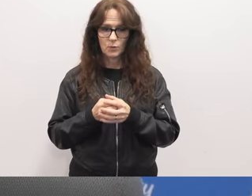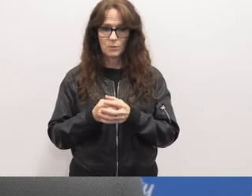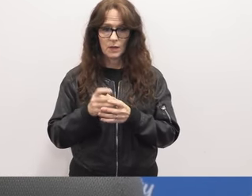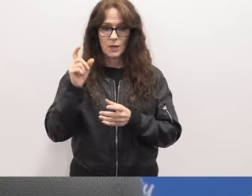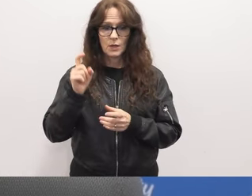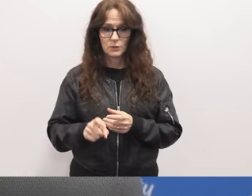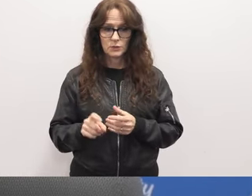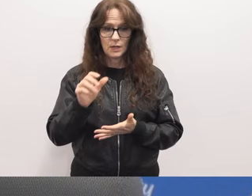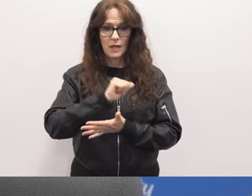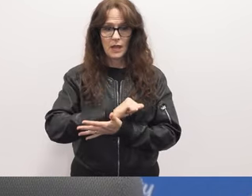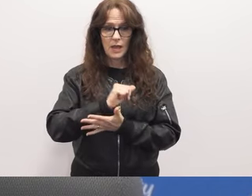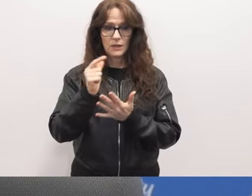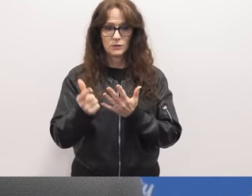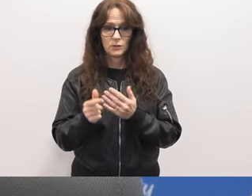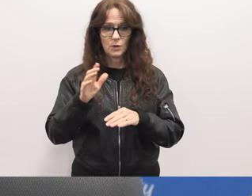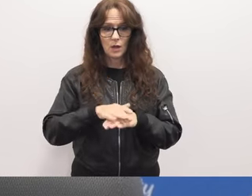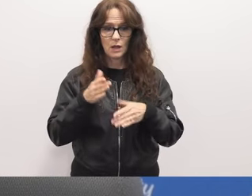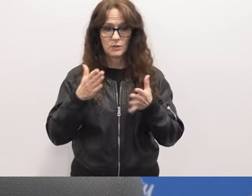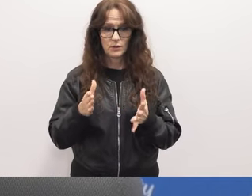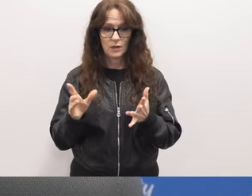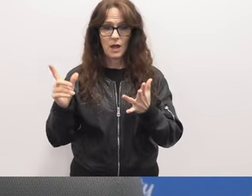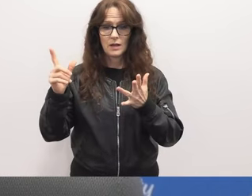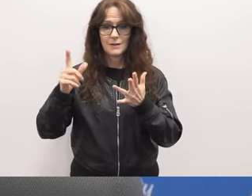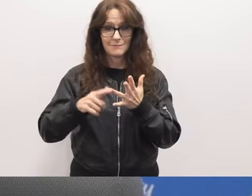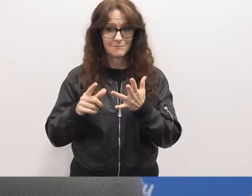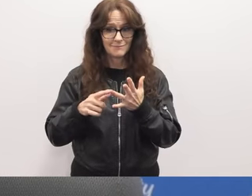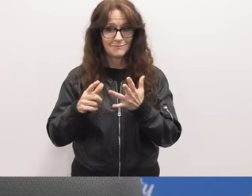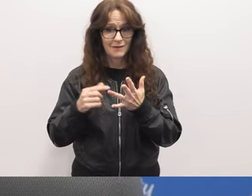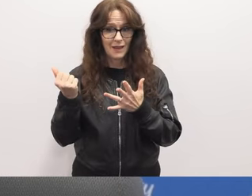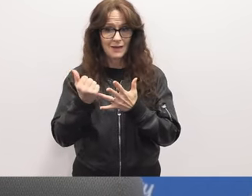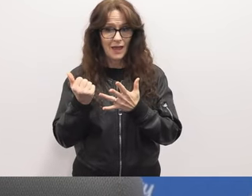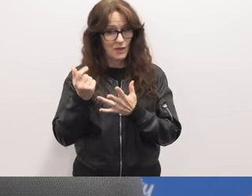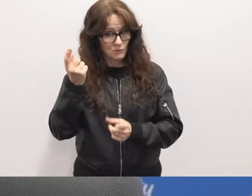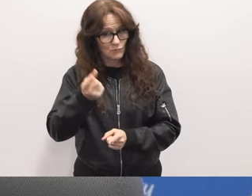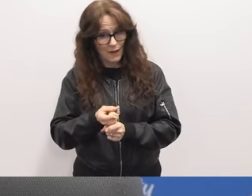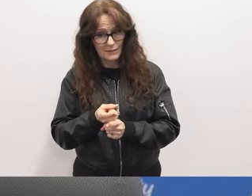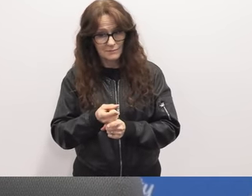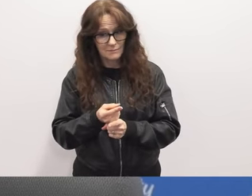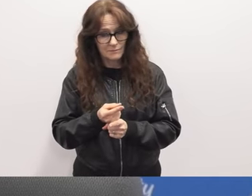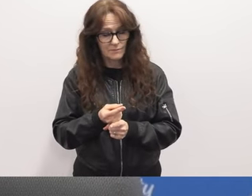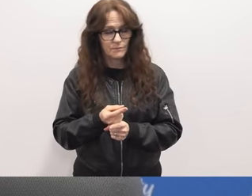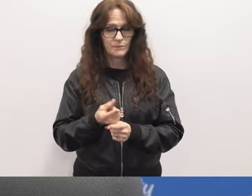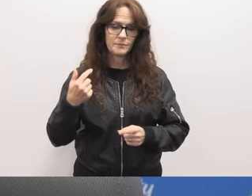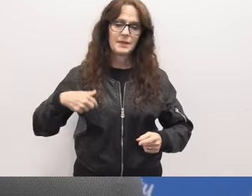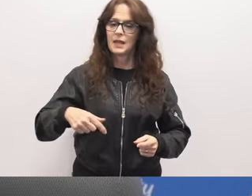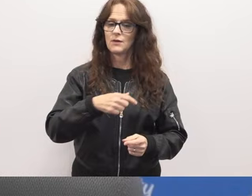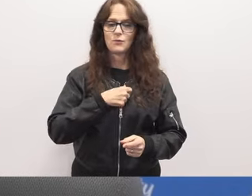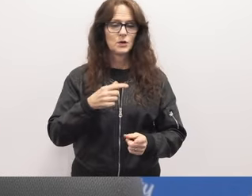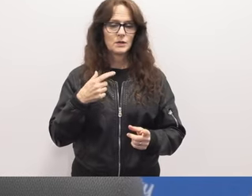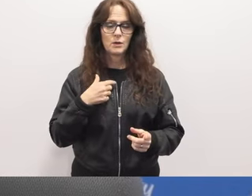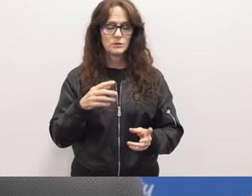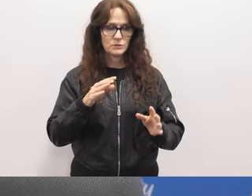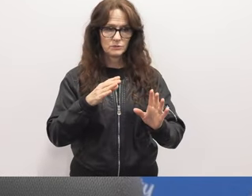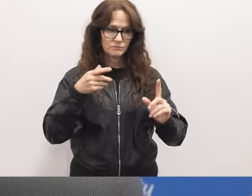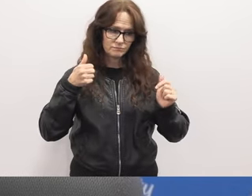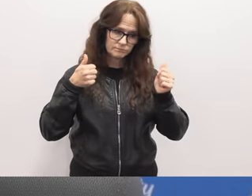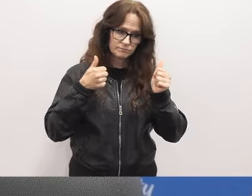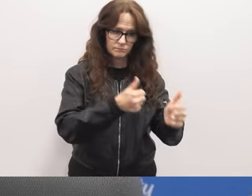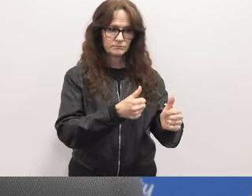A through G on track and grade nine, right? I mean, if we're gonna hit these goals, then these goals are gonna translate